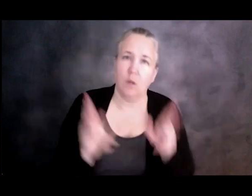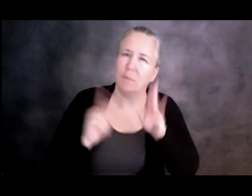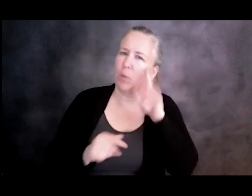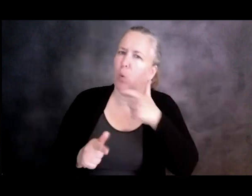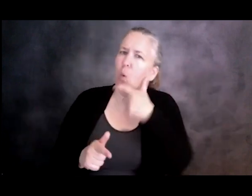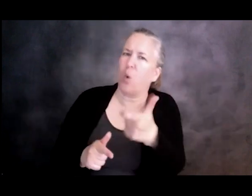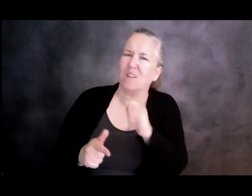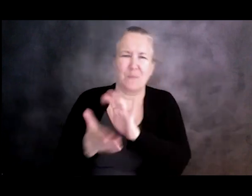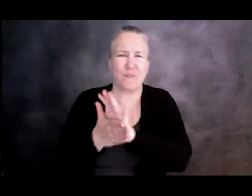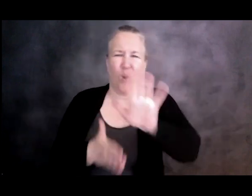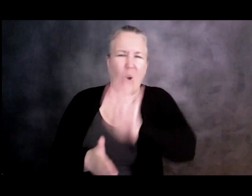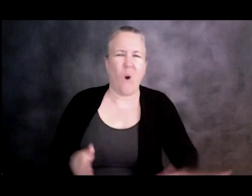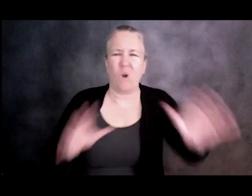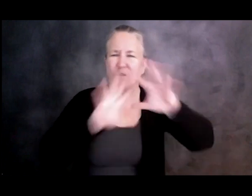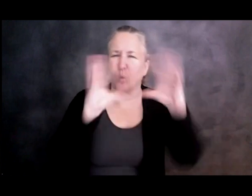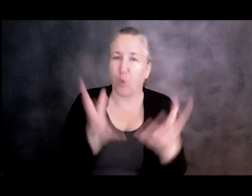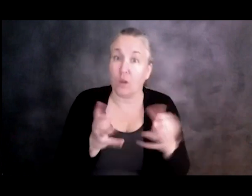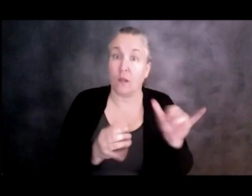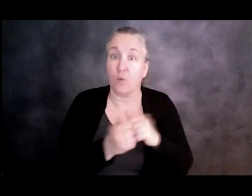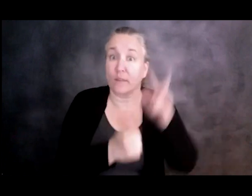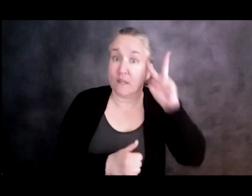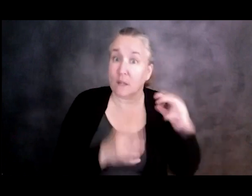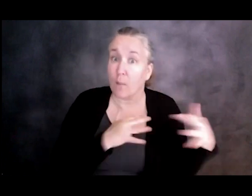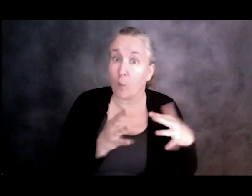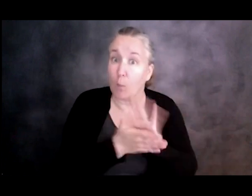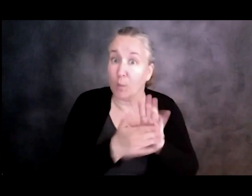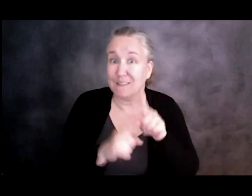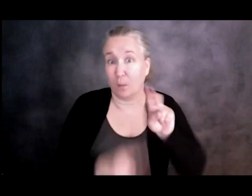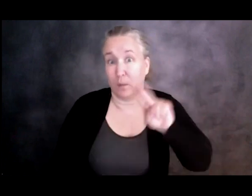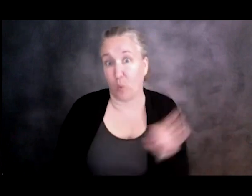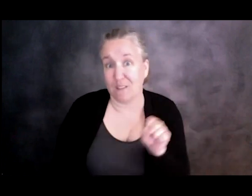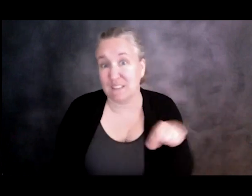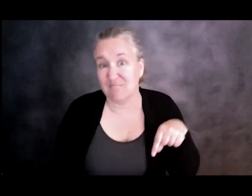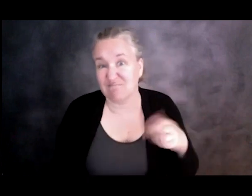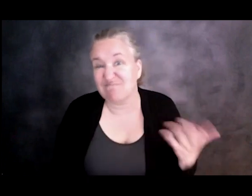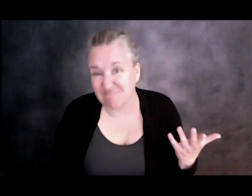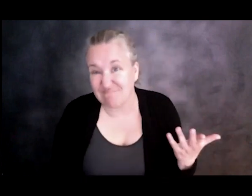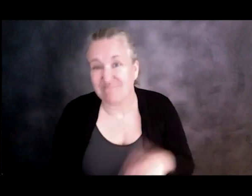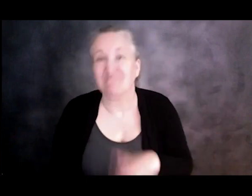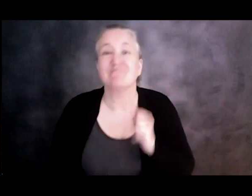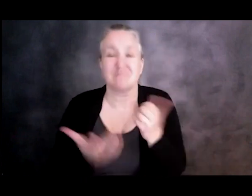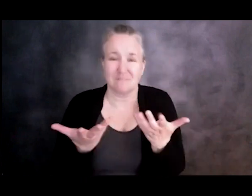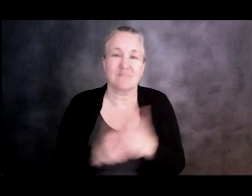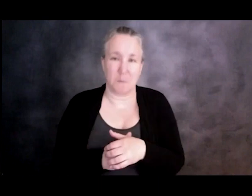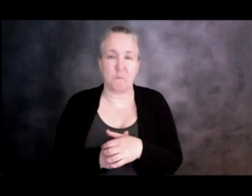all over the world, as they have with Vietnam War movies from the United States. So that was brought home to me by the fact